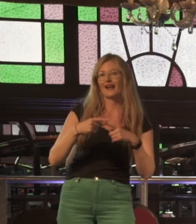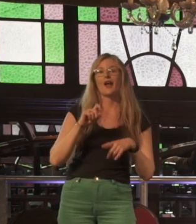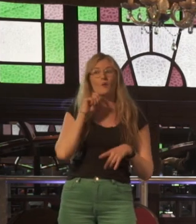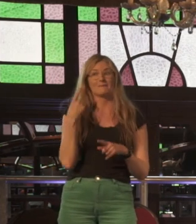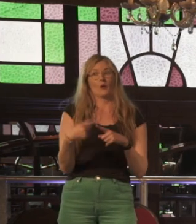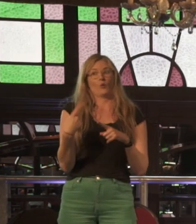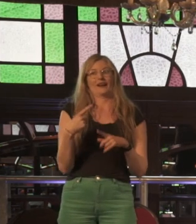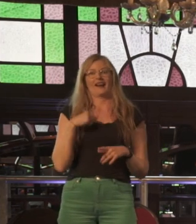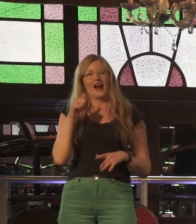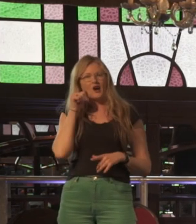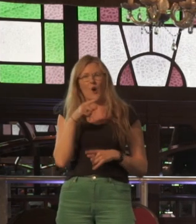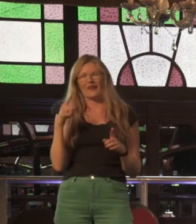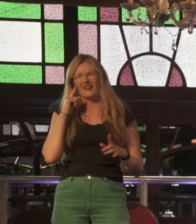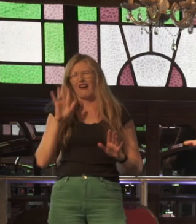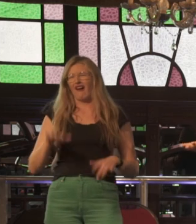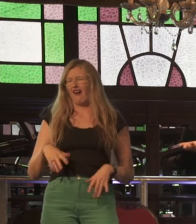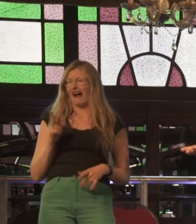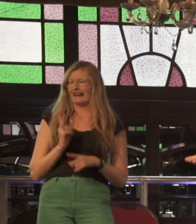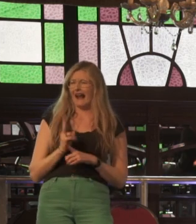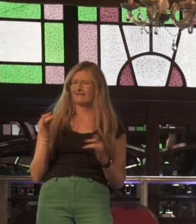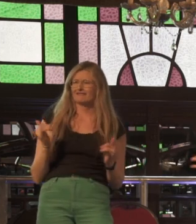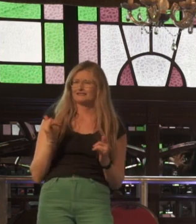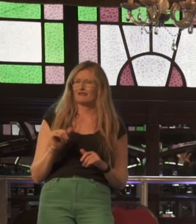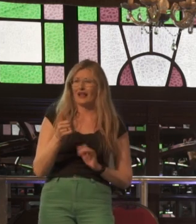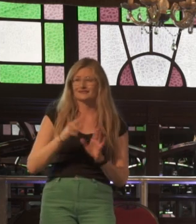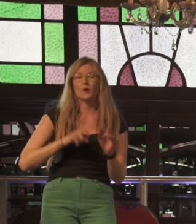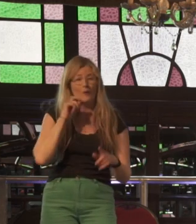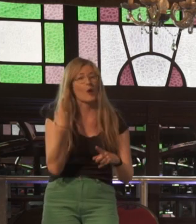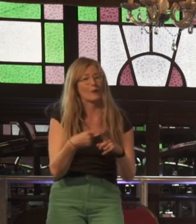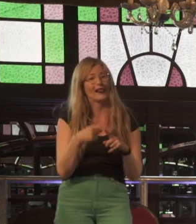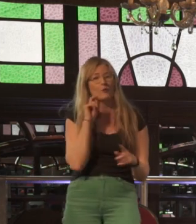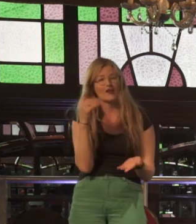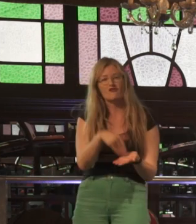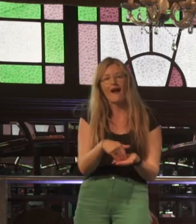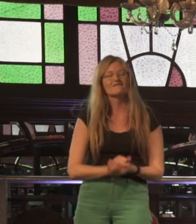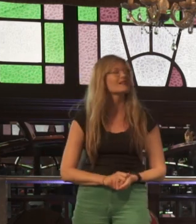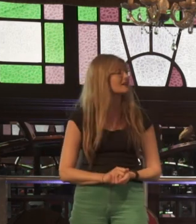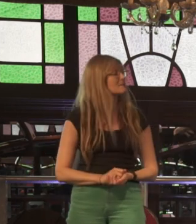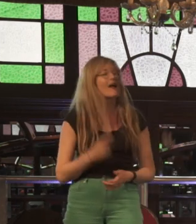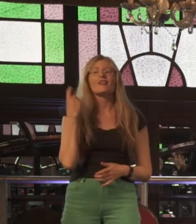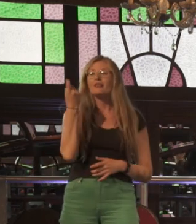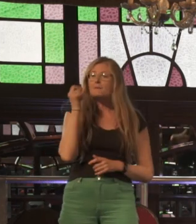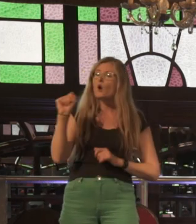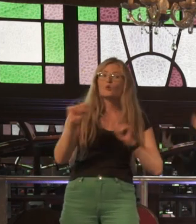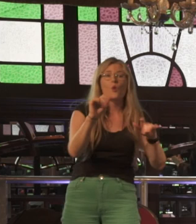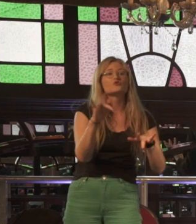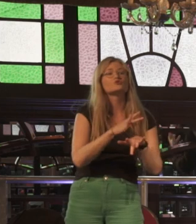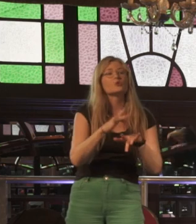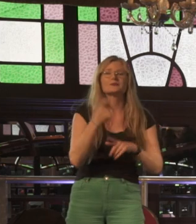I know you're already groaning, just trying to get through the end of your runs. But think about making your shows accessible and inclusive